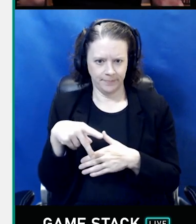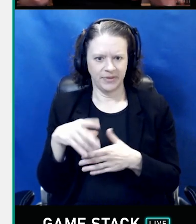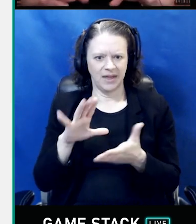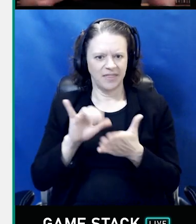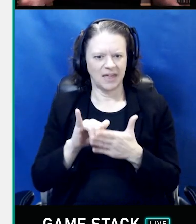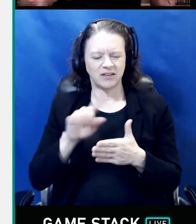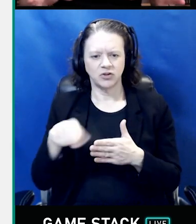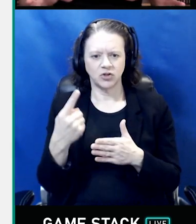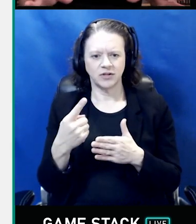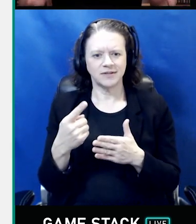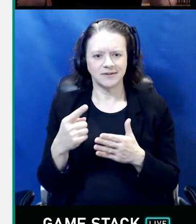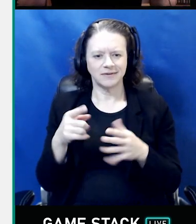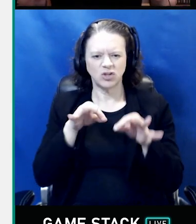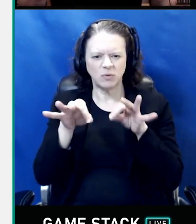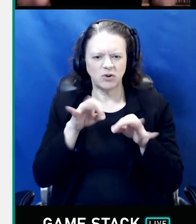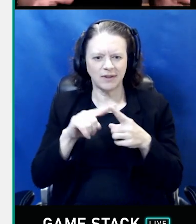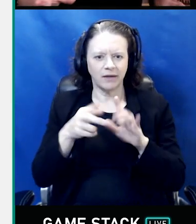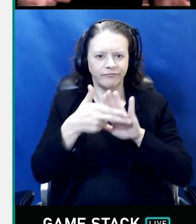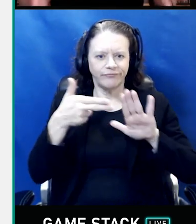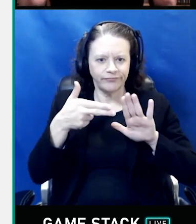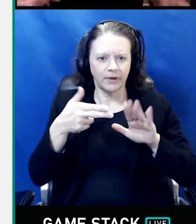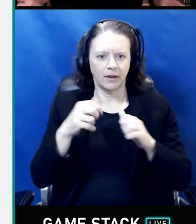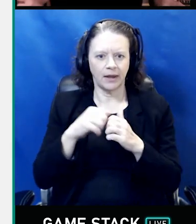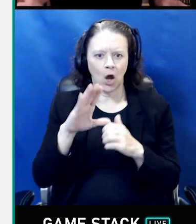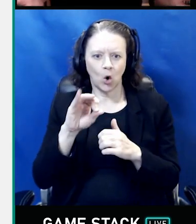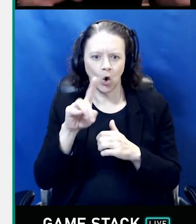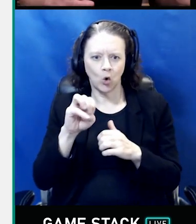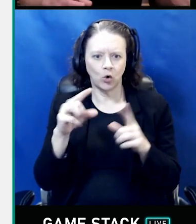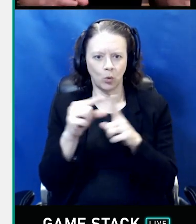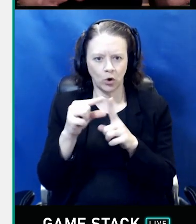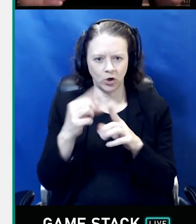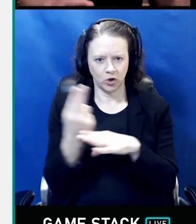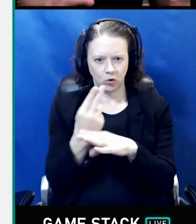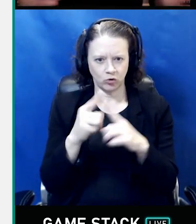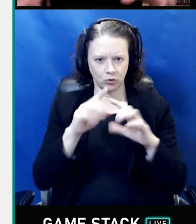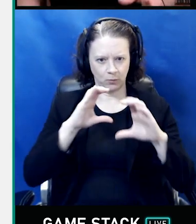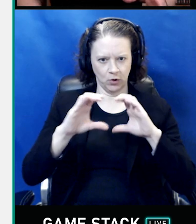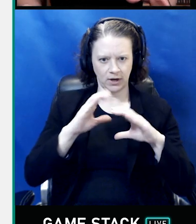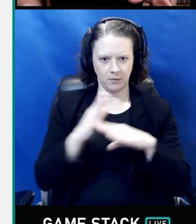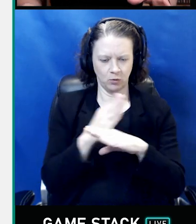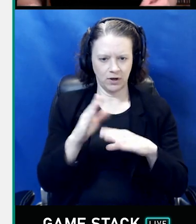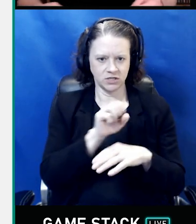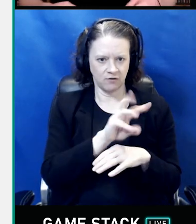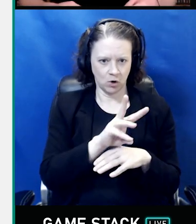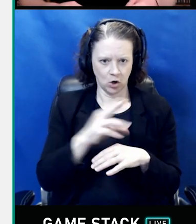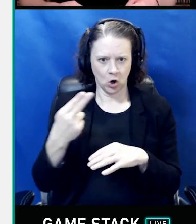It's like a code word that is used to communicate between the software and the hardware as to what object